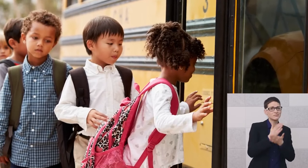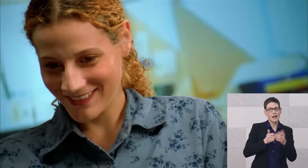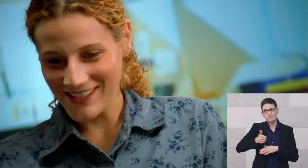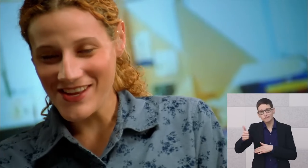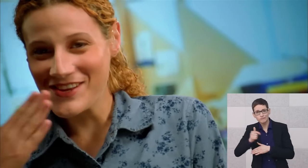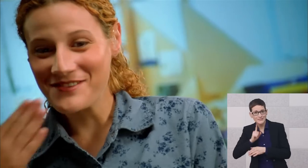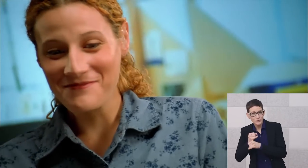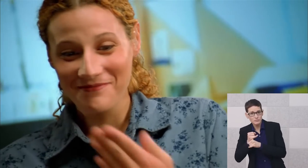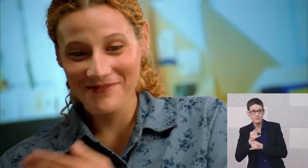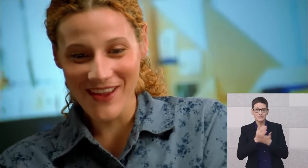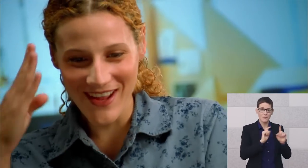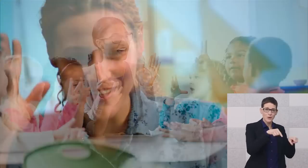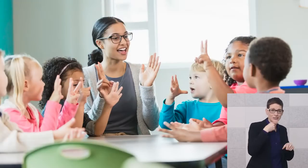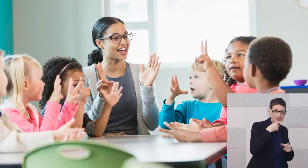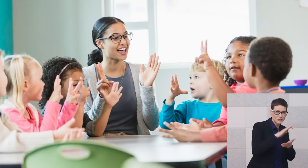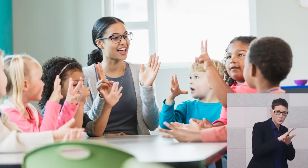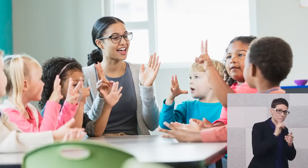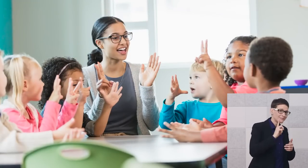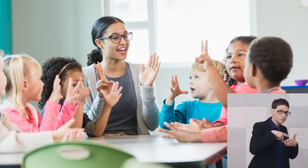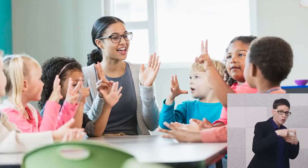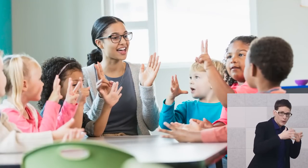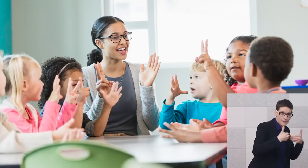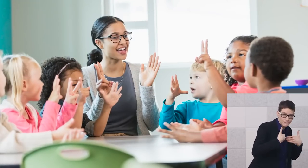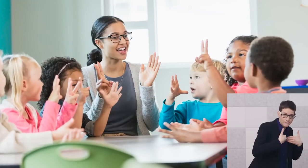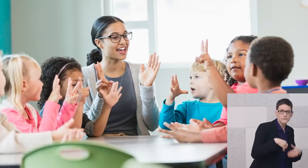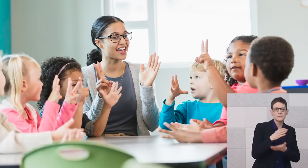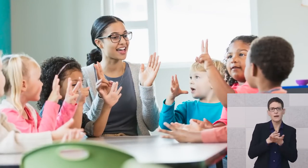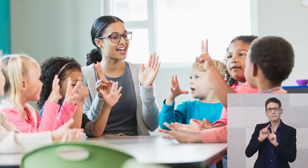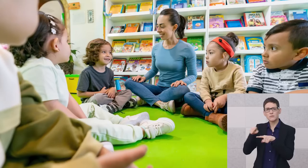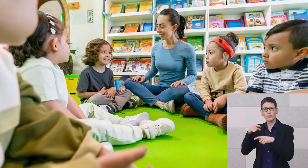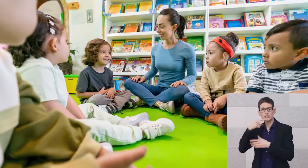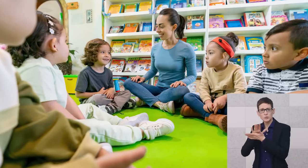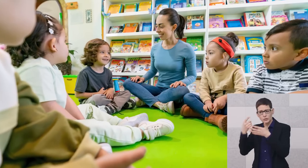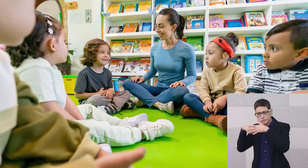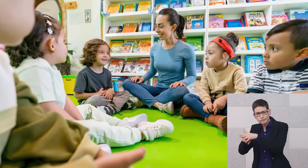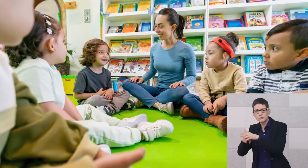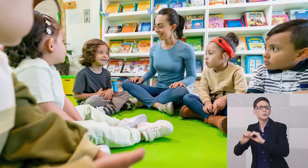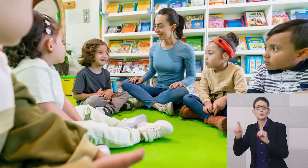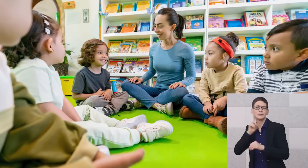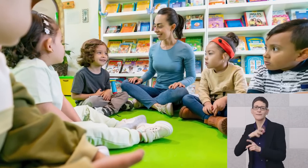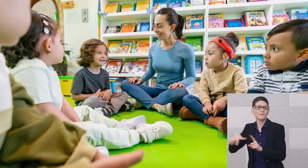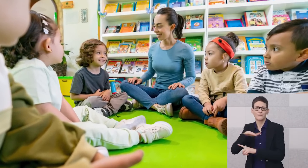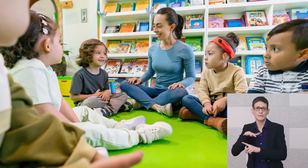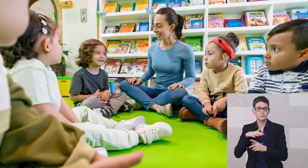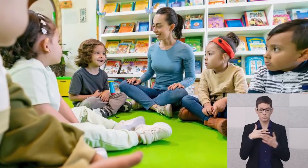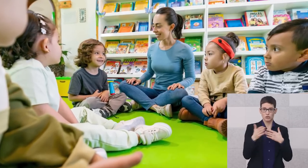Deaf day schools, hearing schools with a Deaf classroom, or hearing schools without Deaf peers.